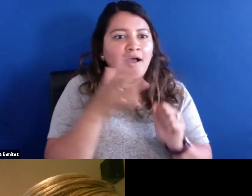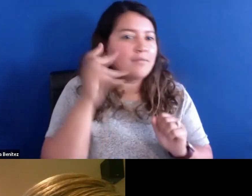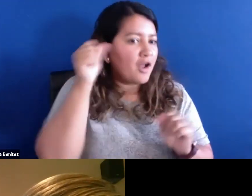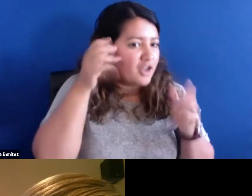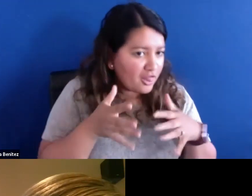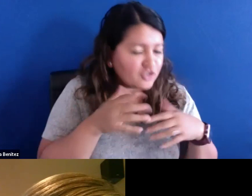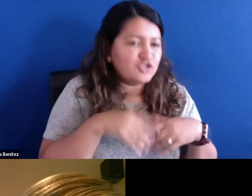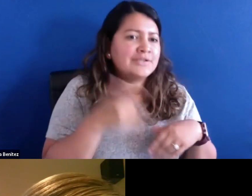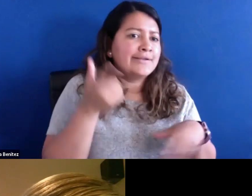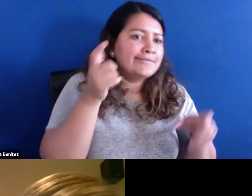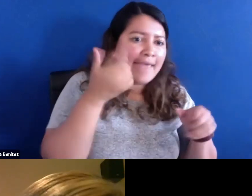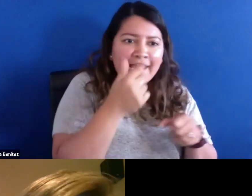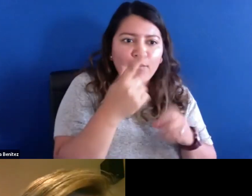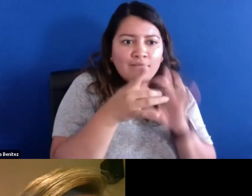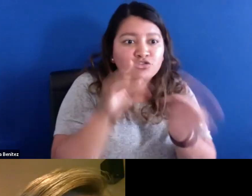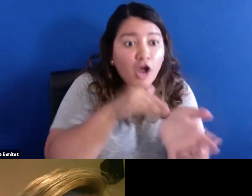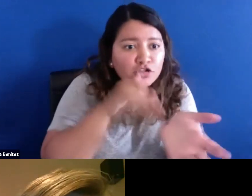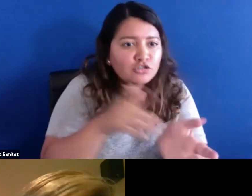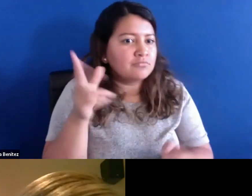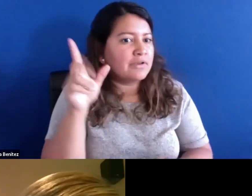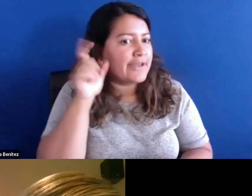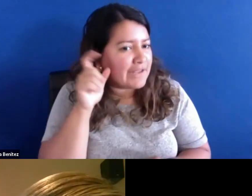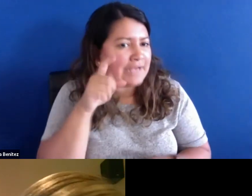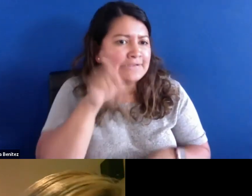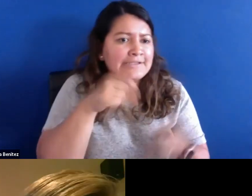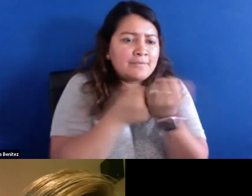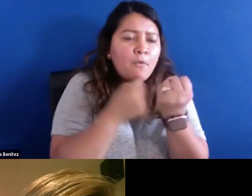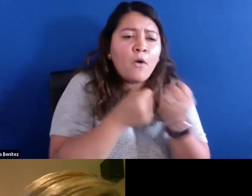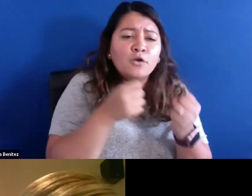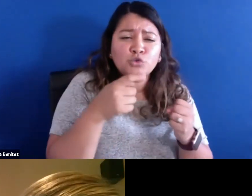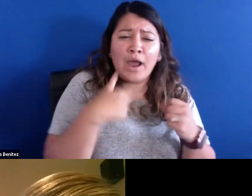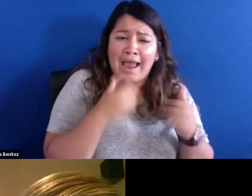and she works with audiologists and anyone any doctors